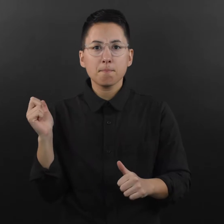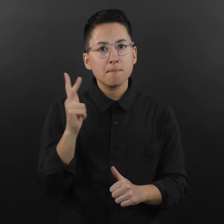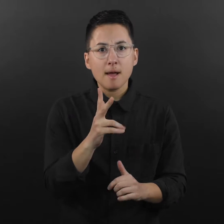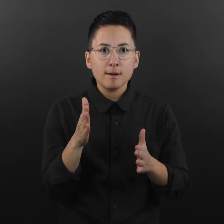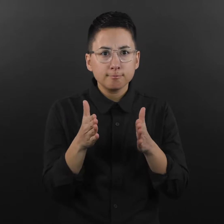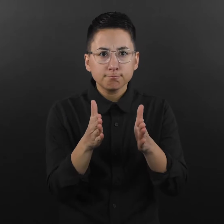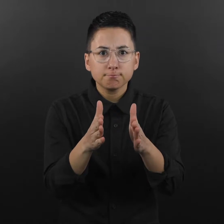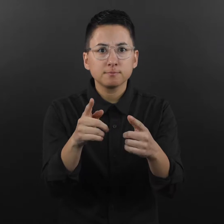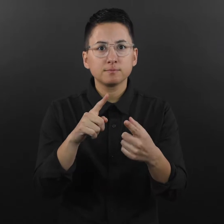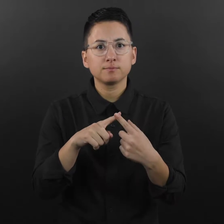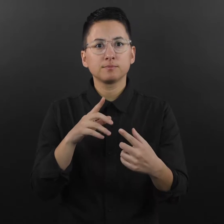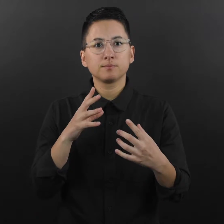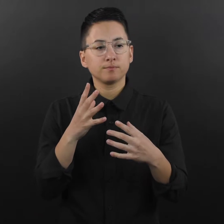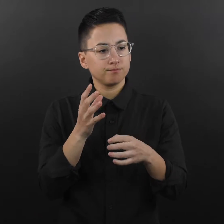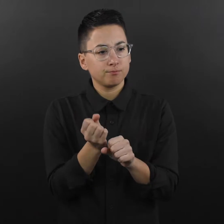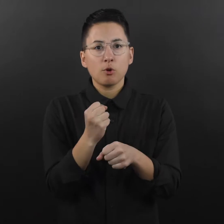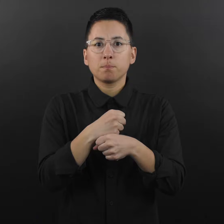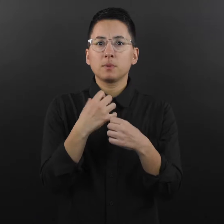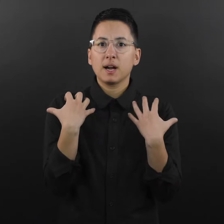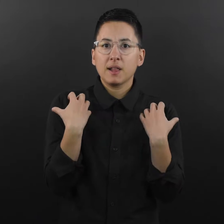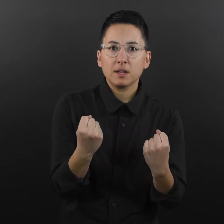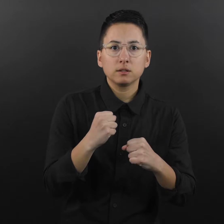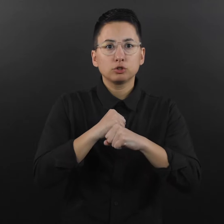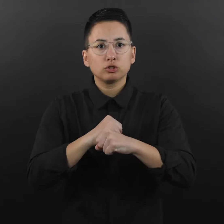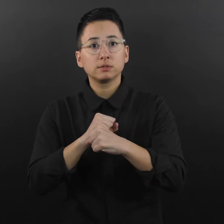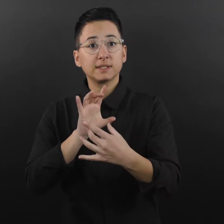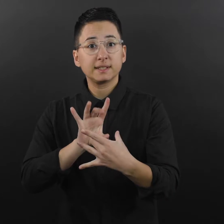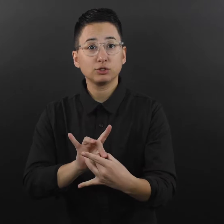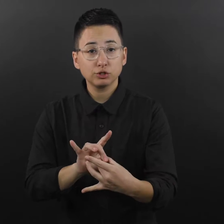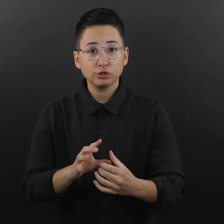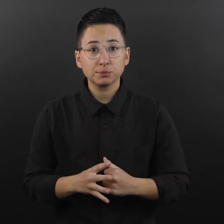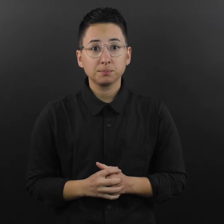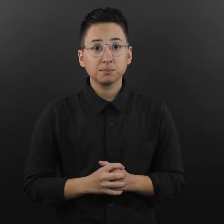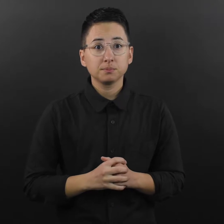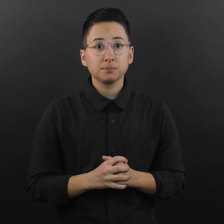to forming a healthy and secure connection. Symptoms